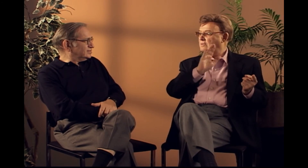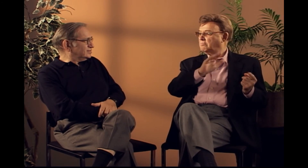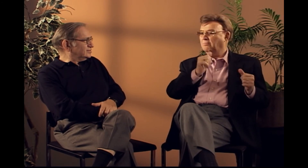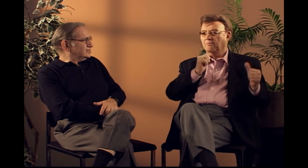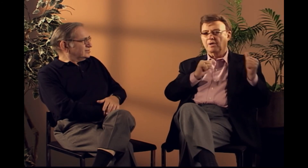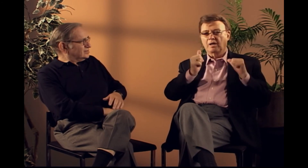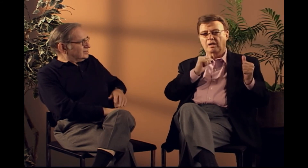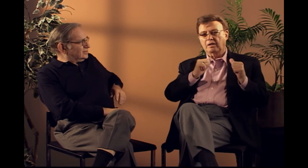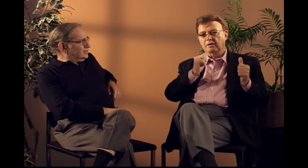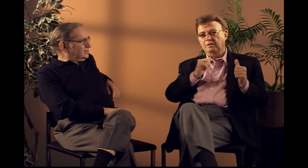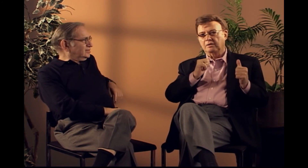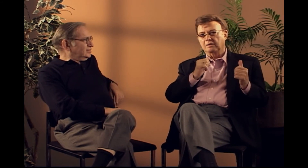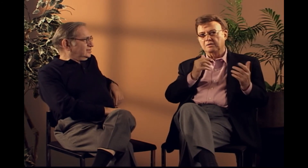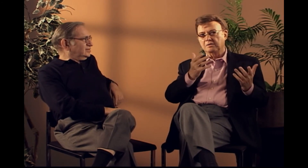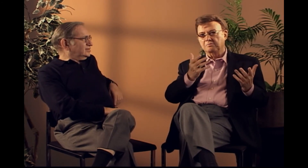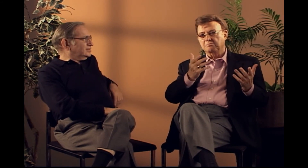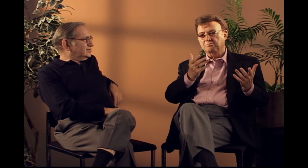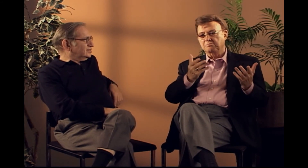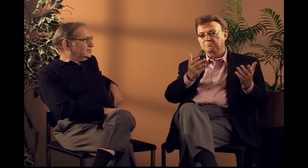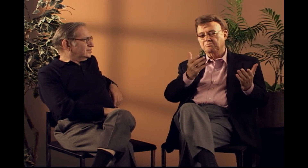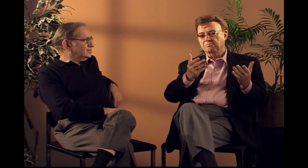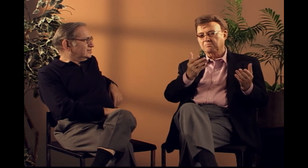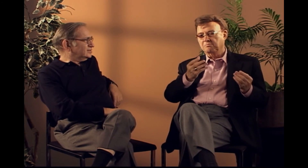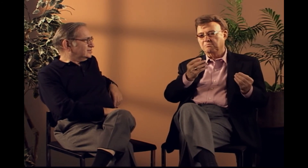such as Tennessee Williams's play